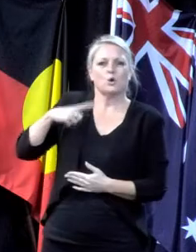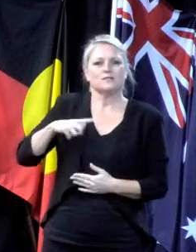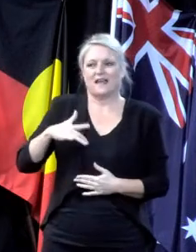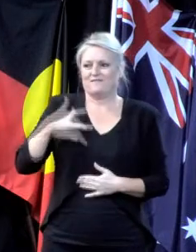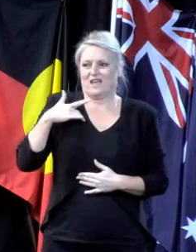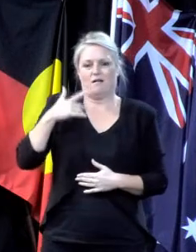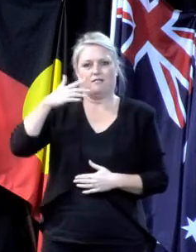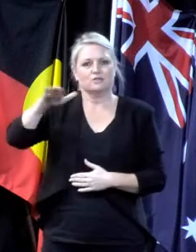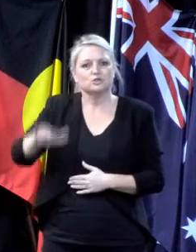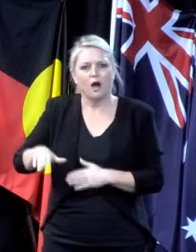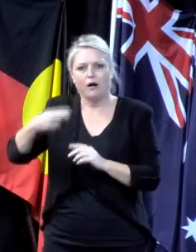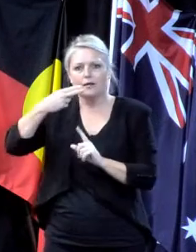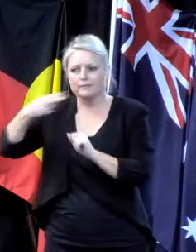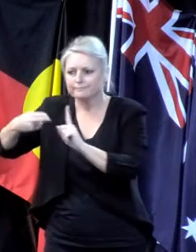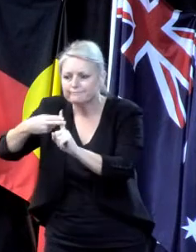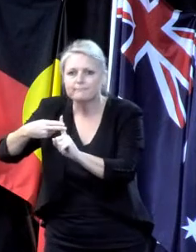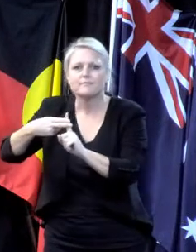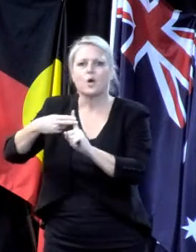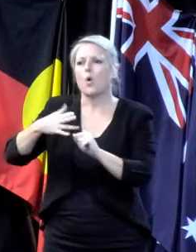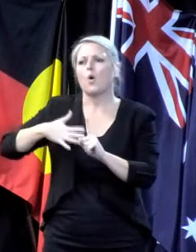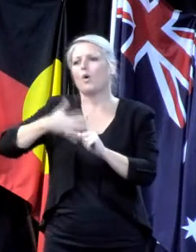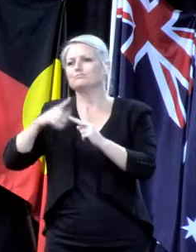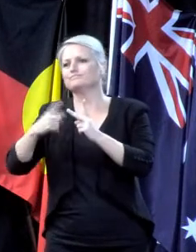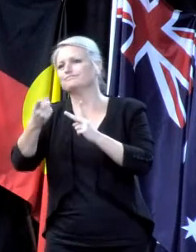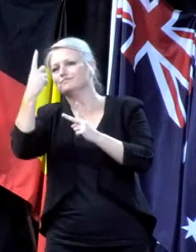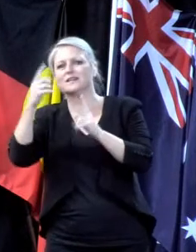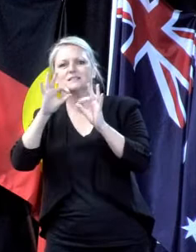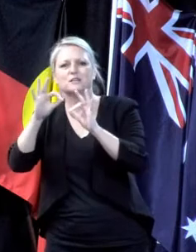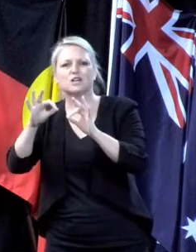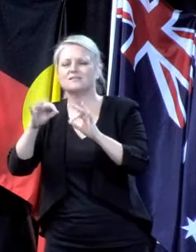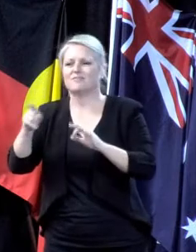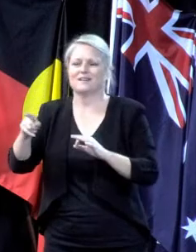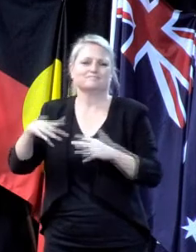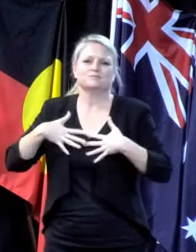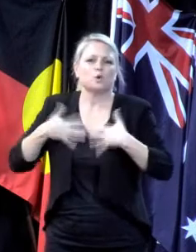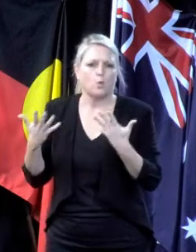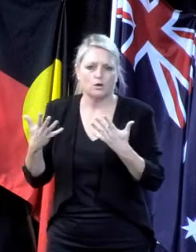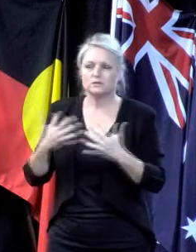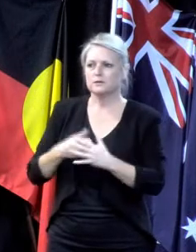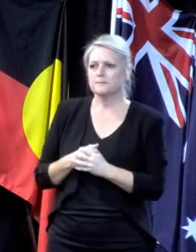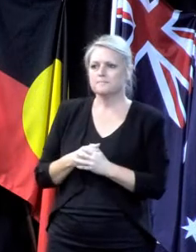to get specific diagnoses, and that sort of thing as well. The problem with that for us, though, in the current funding model